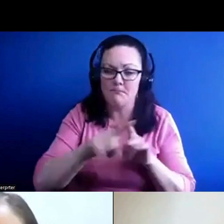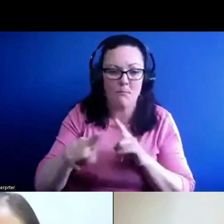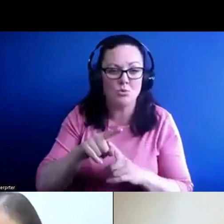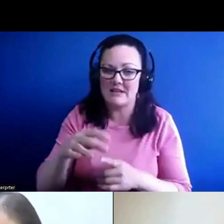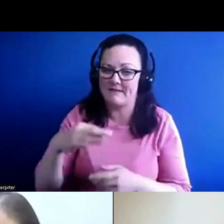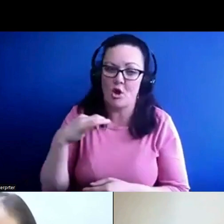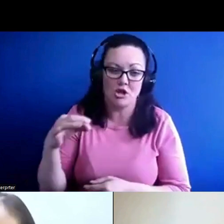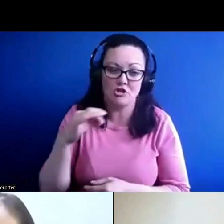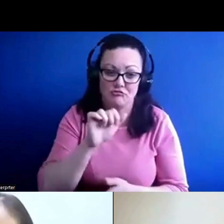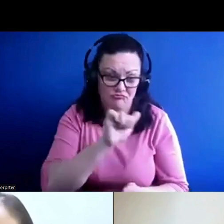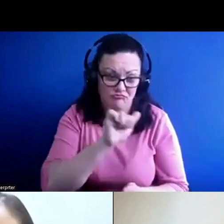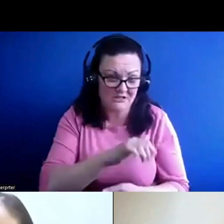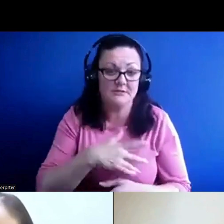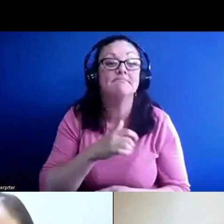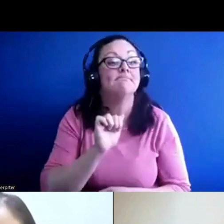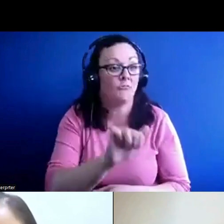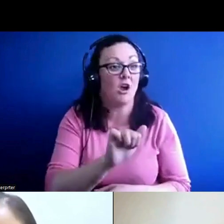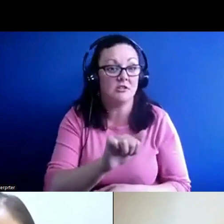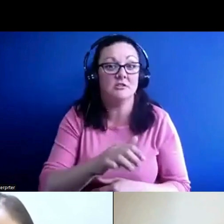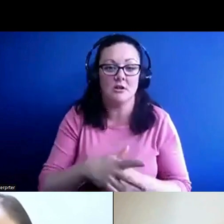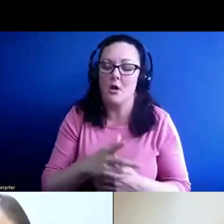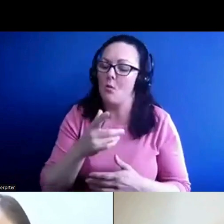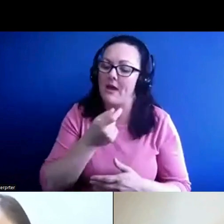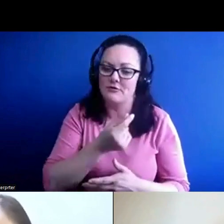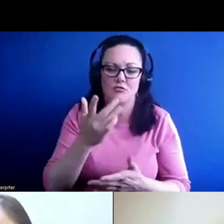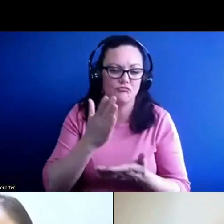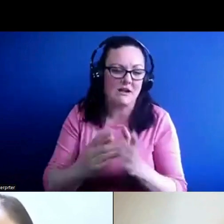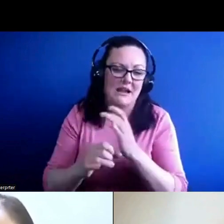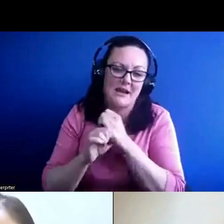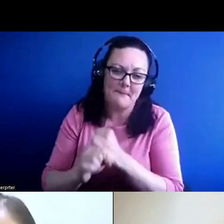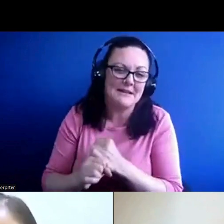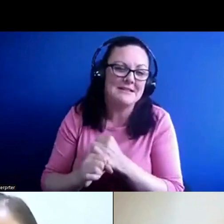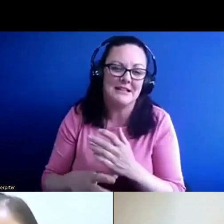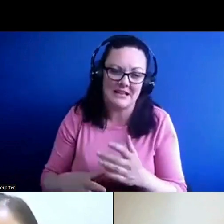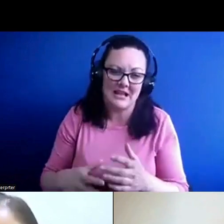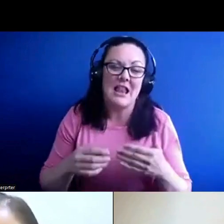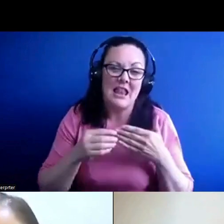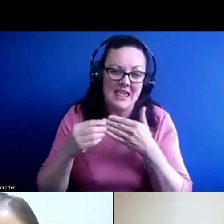committed leaders, yeah. KENNA: Lovely.